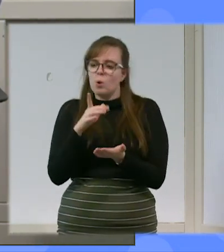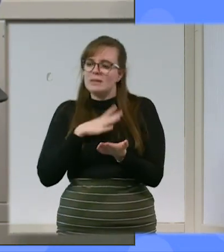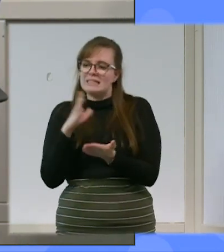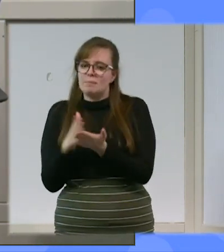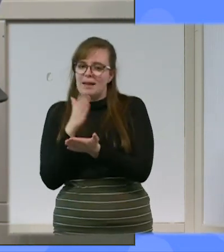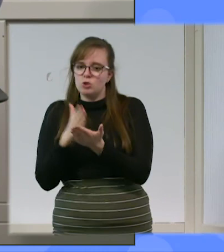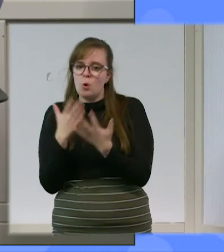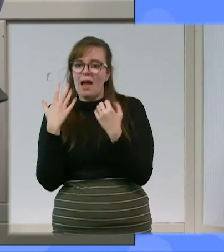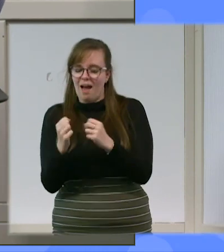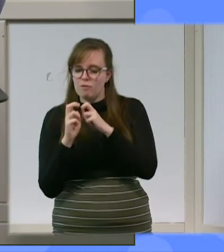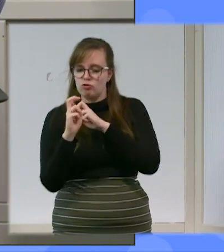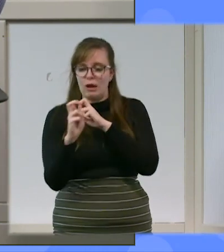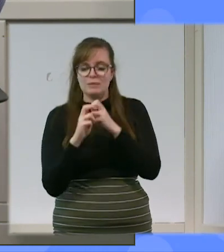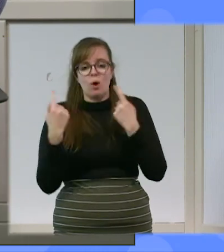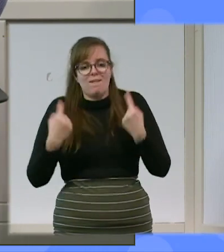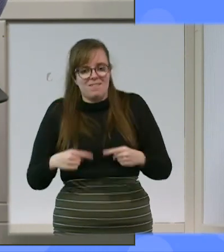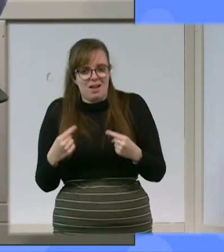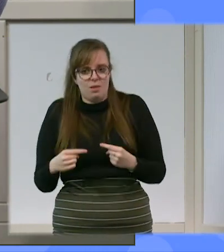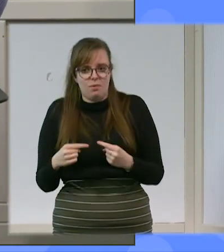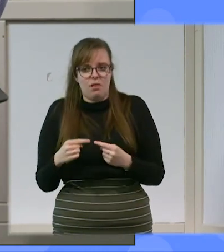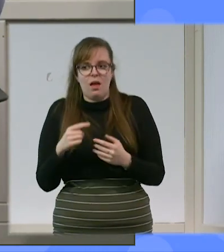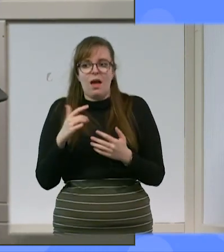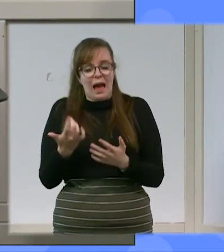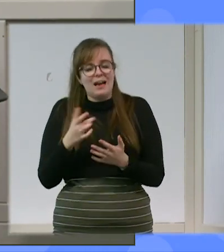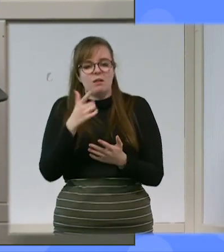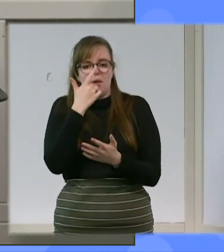the transport available to make it at an affordable cost so we are starting to